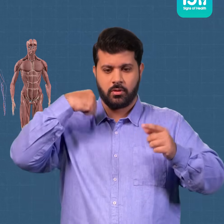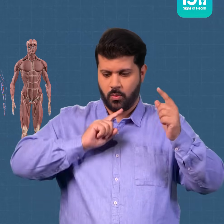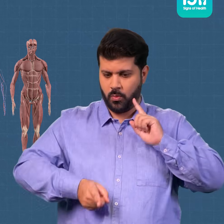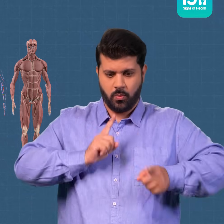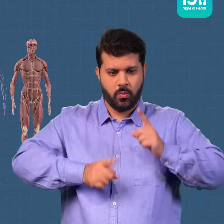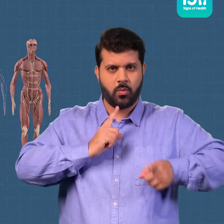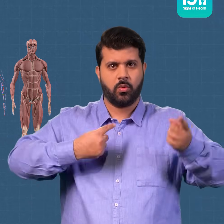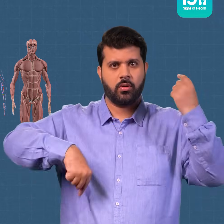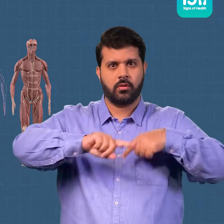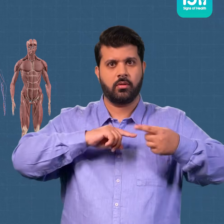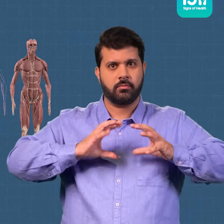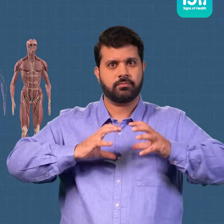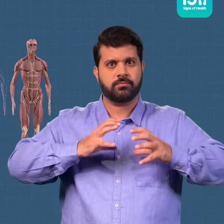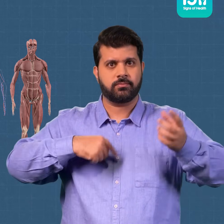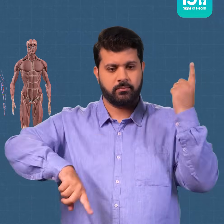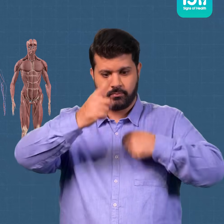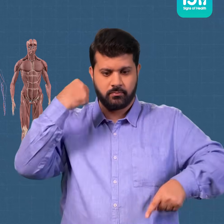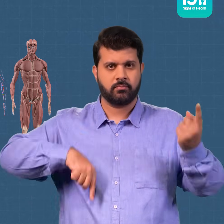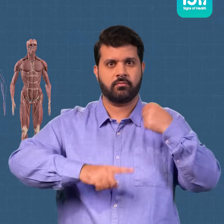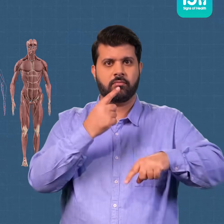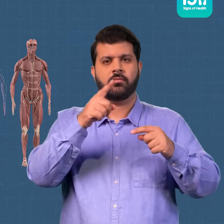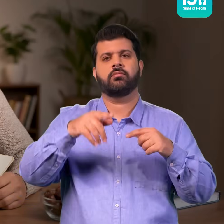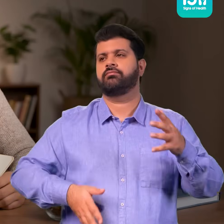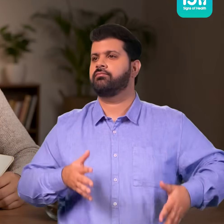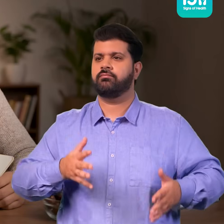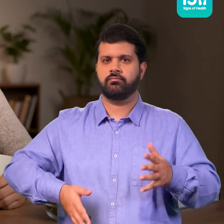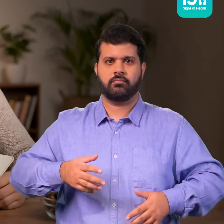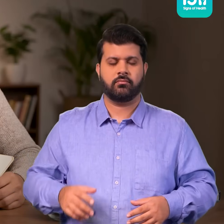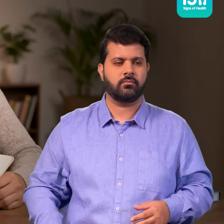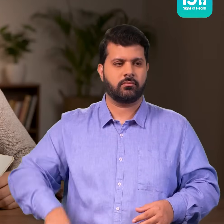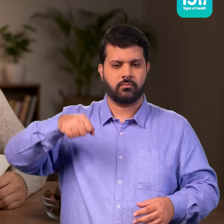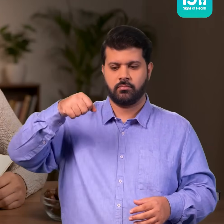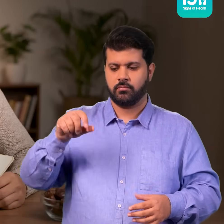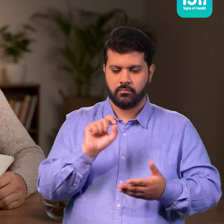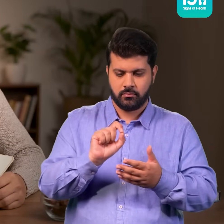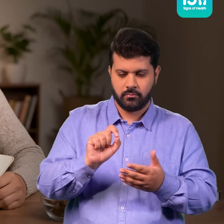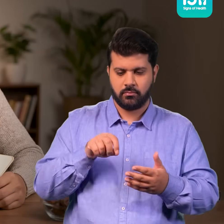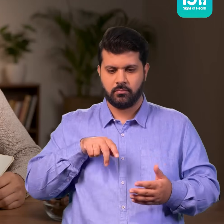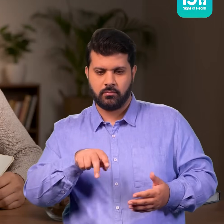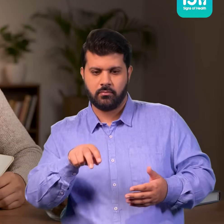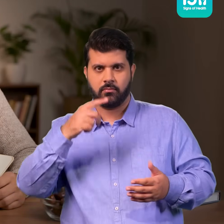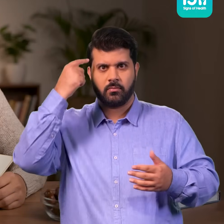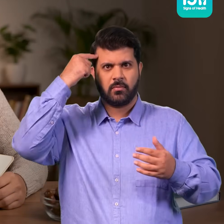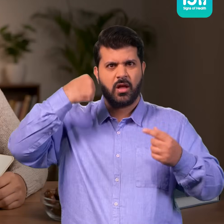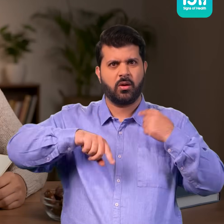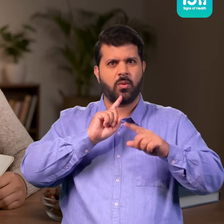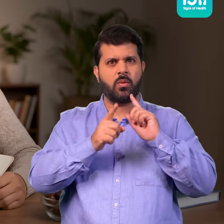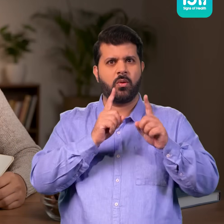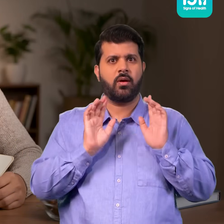Our body moves without conscious effort, with actions like picking up a bag, writing, or walking controlled by the brain.